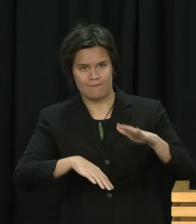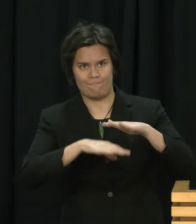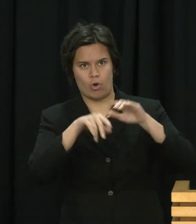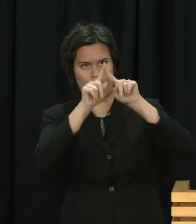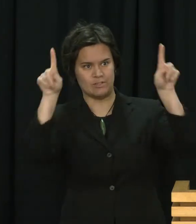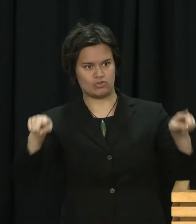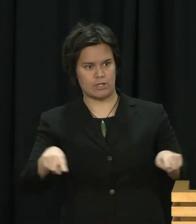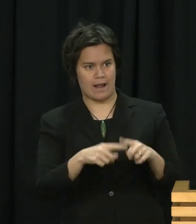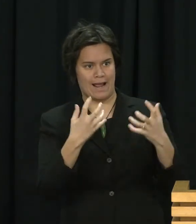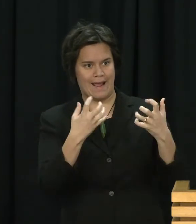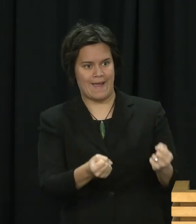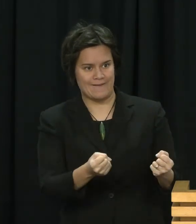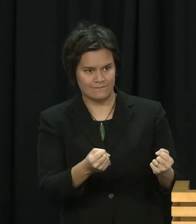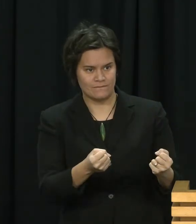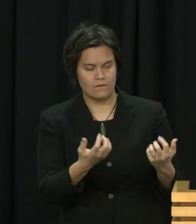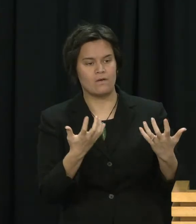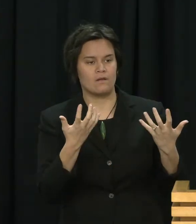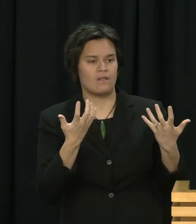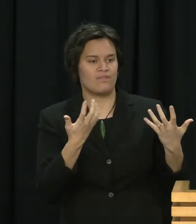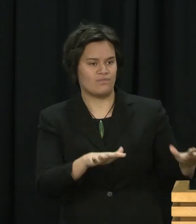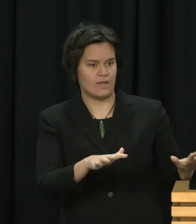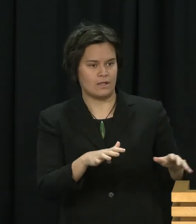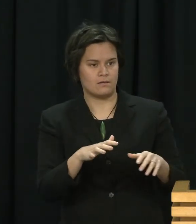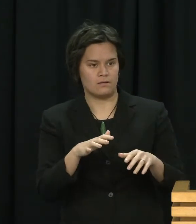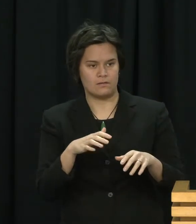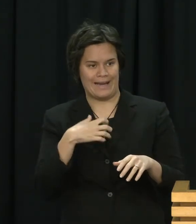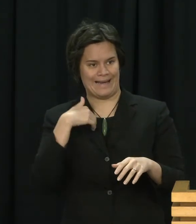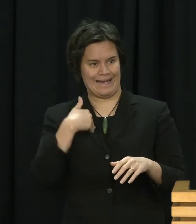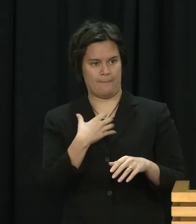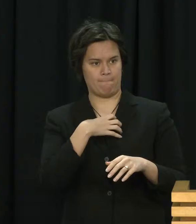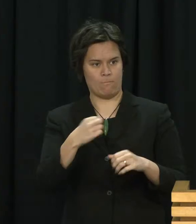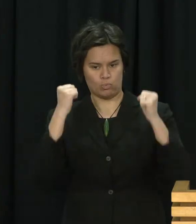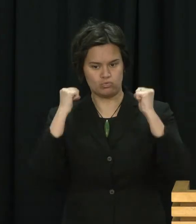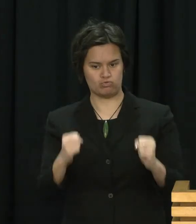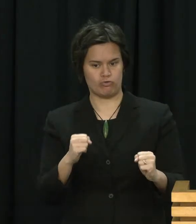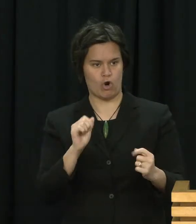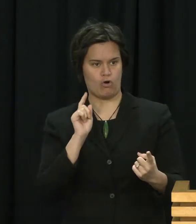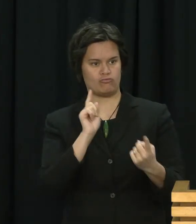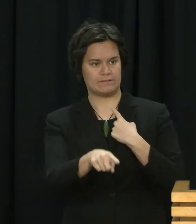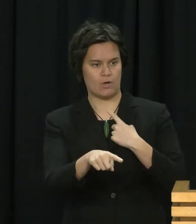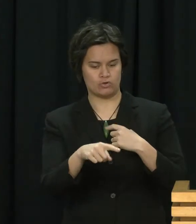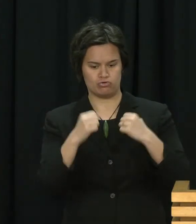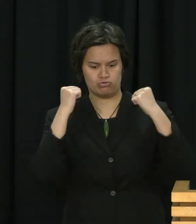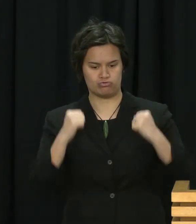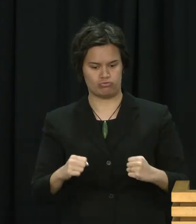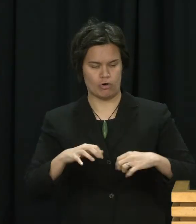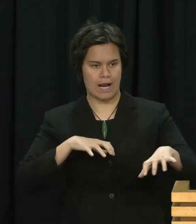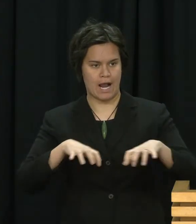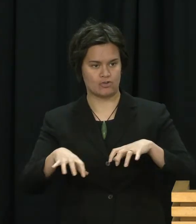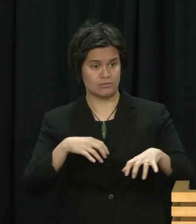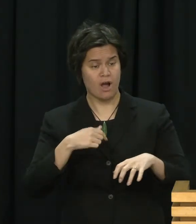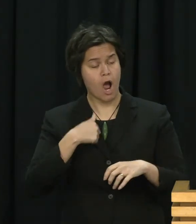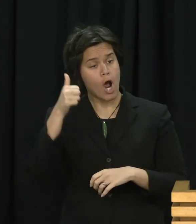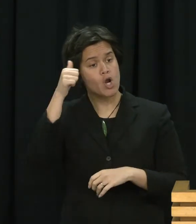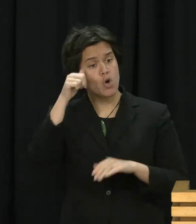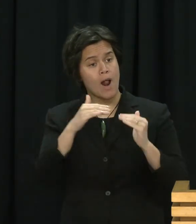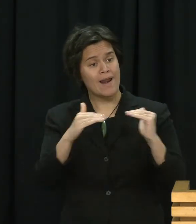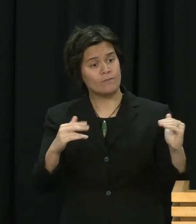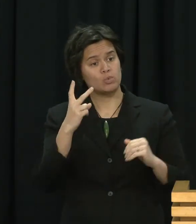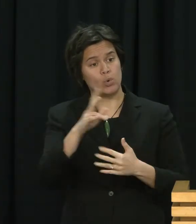basis than delay when we had a lot of uncertainty and find we were dealing with something